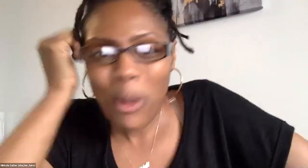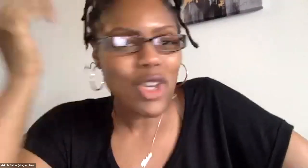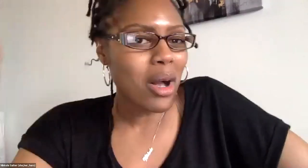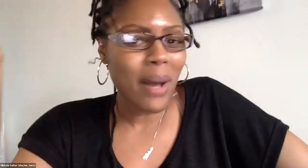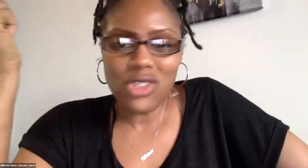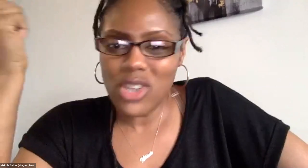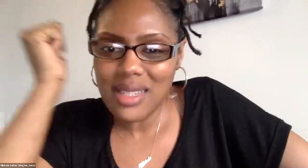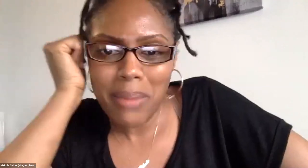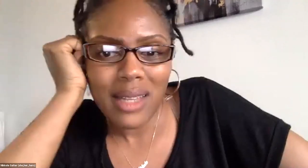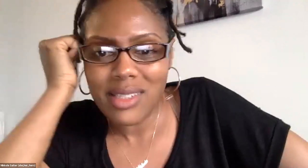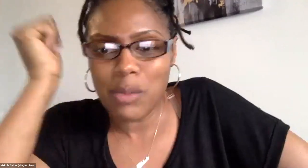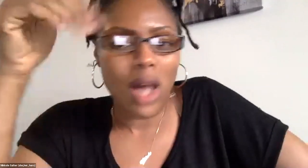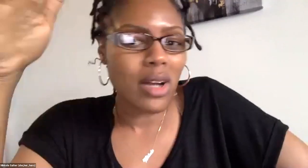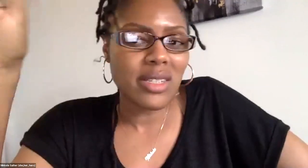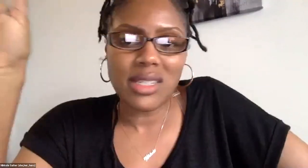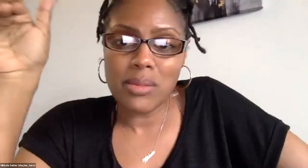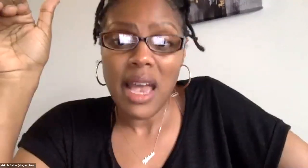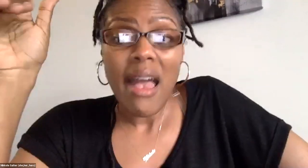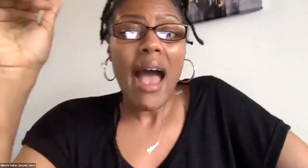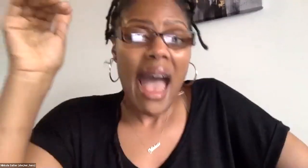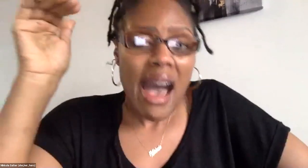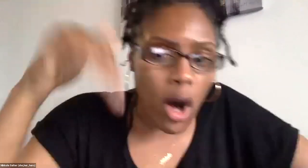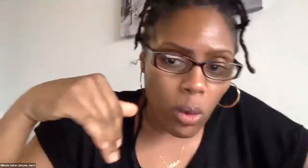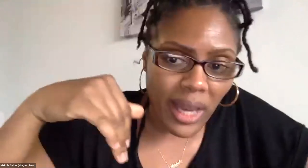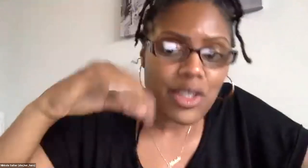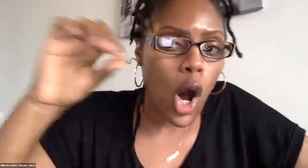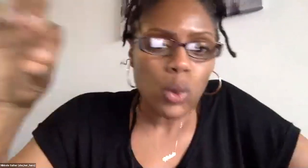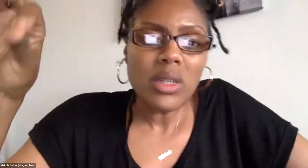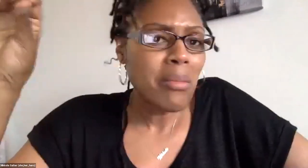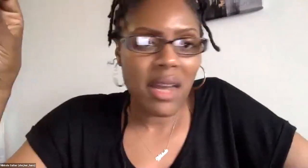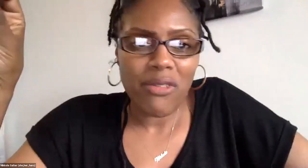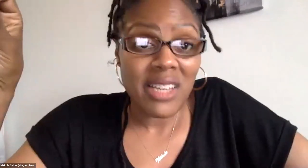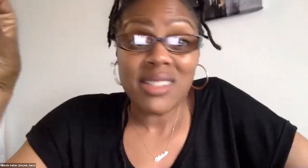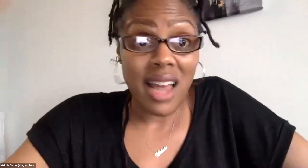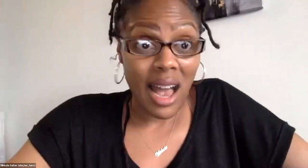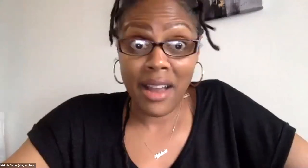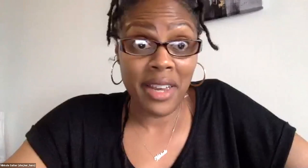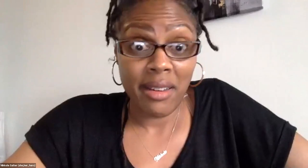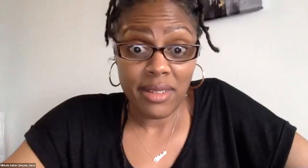We talk about checks and balances, but all our systems have always only manifested hierarchy.